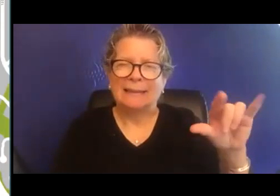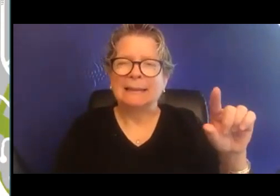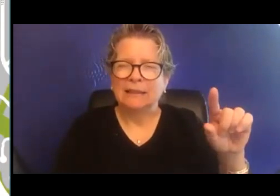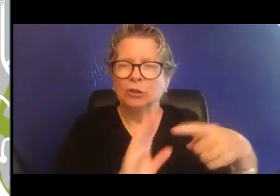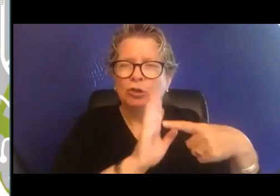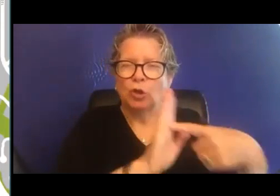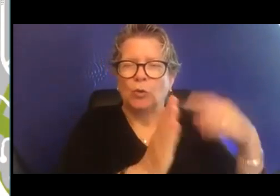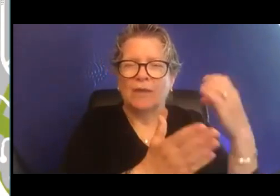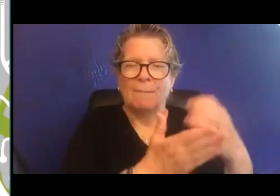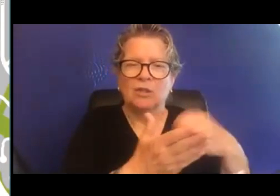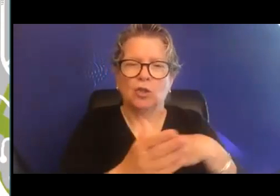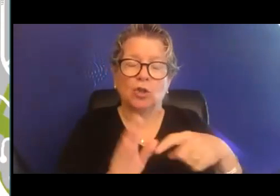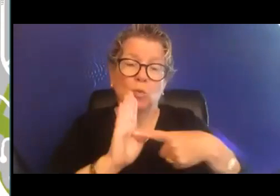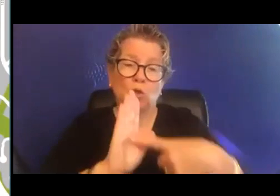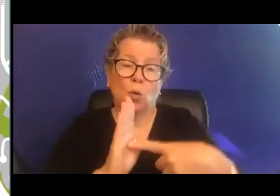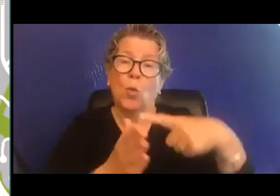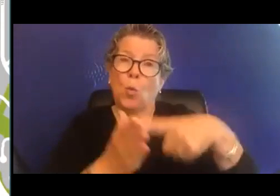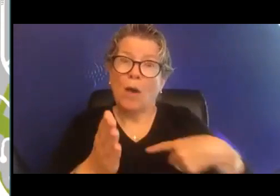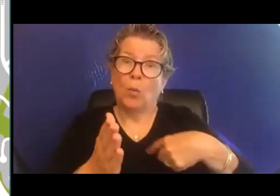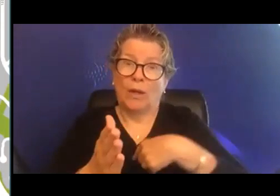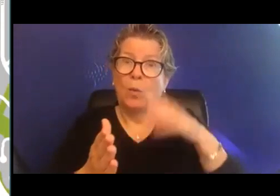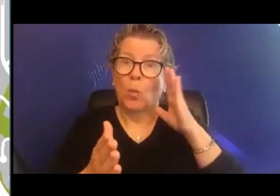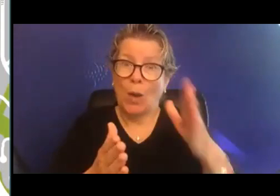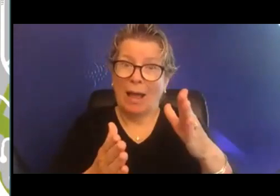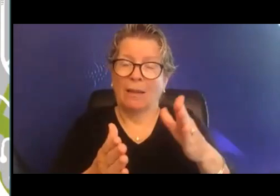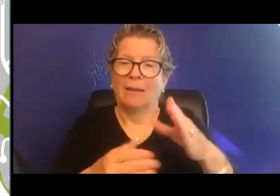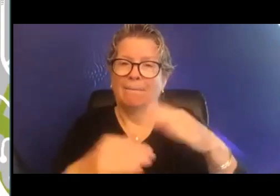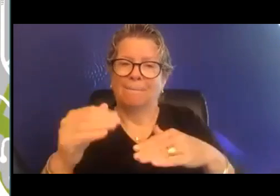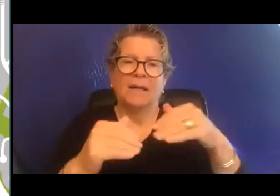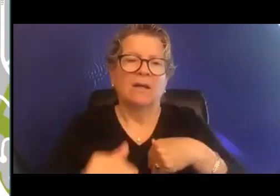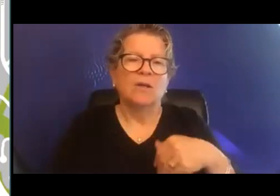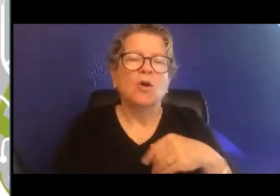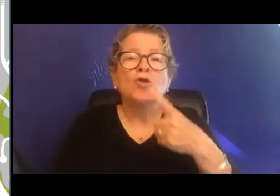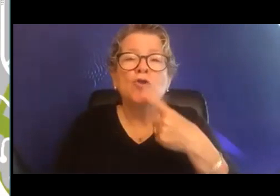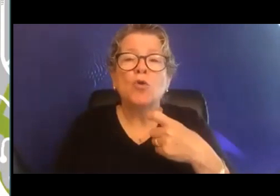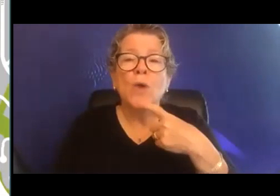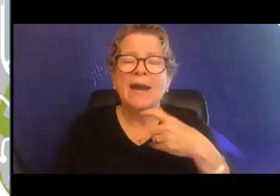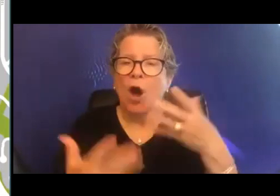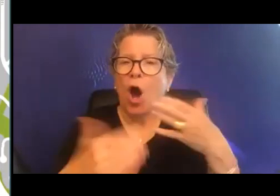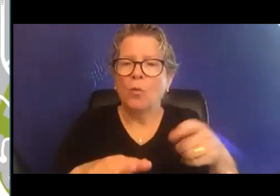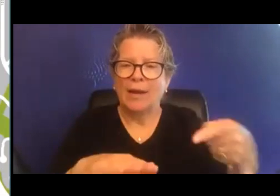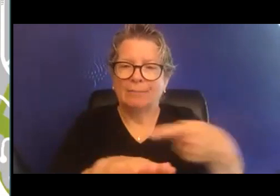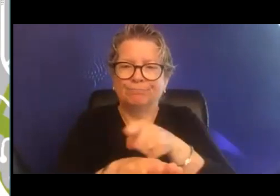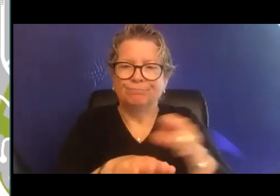This tells what we are building. The existing pipe is this red dashed line, you follow my